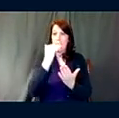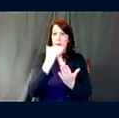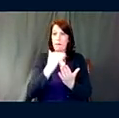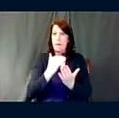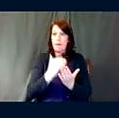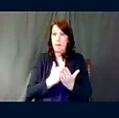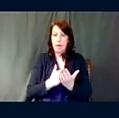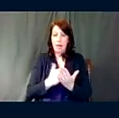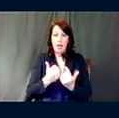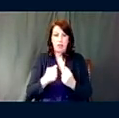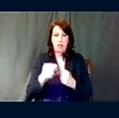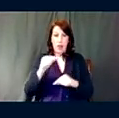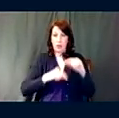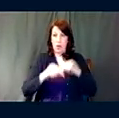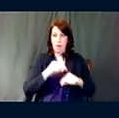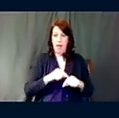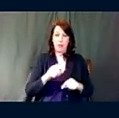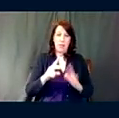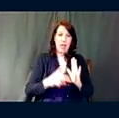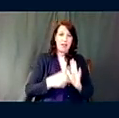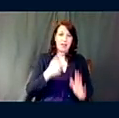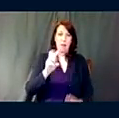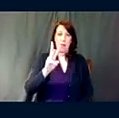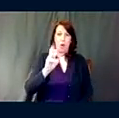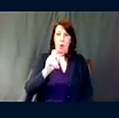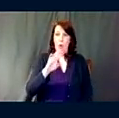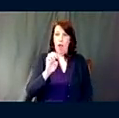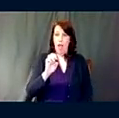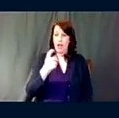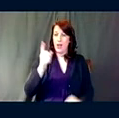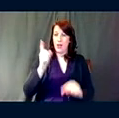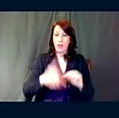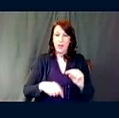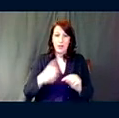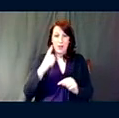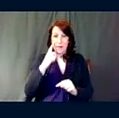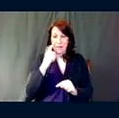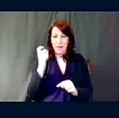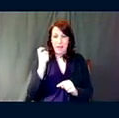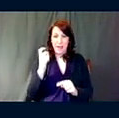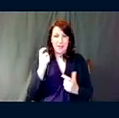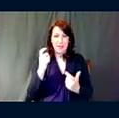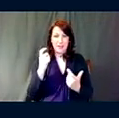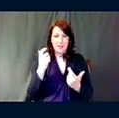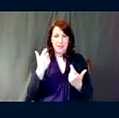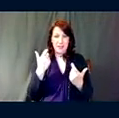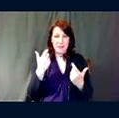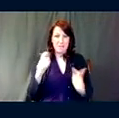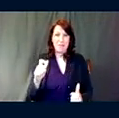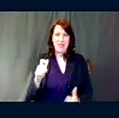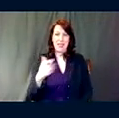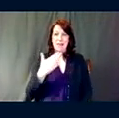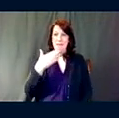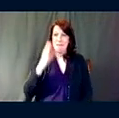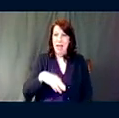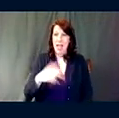HOUSEHOLDS. SAY WE HAD ENUMERATED, TRIED TO GO BACK TO THE DOUBLE WIDE. WE COULDN'T DO THAT BECAUSE OF THE BIG DOGS, THE BIG BAD DOGS